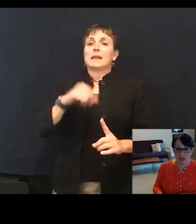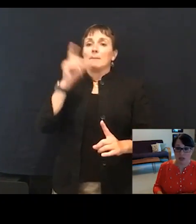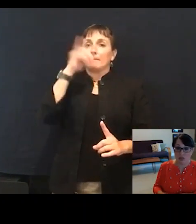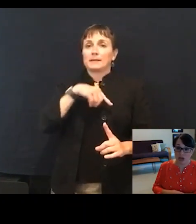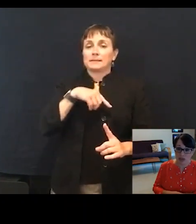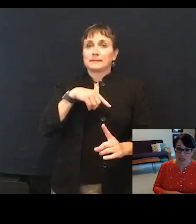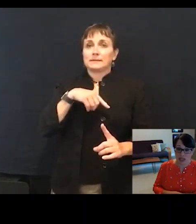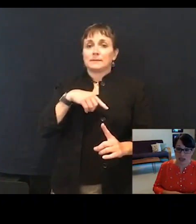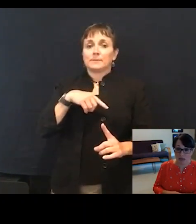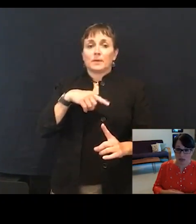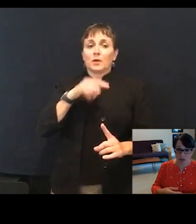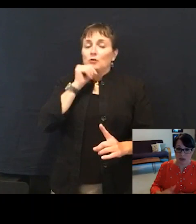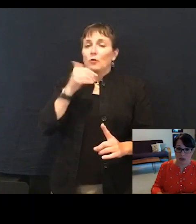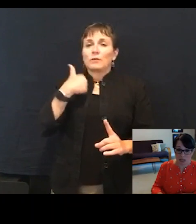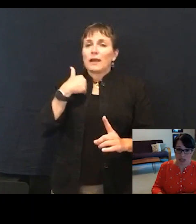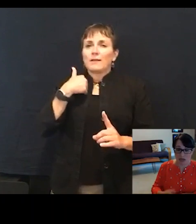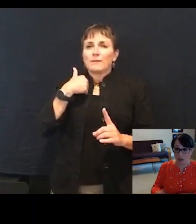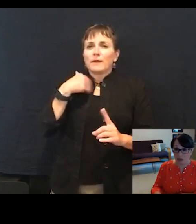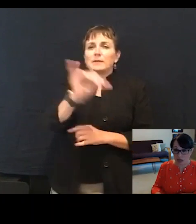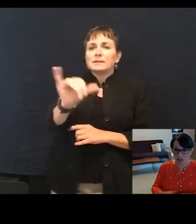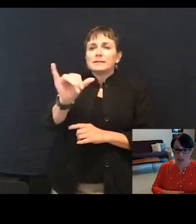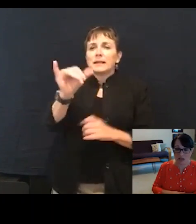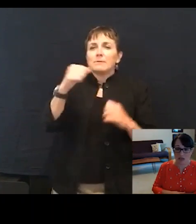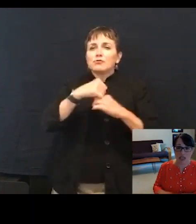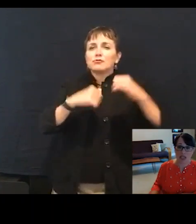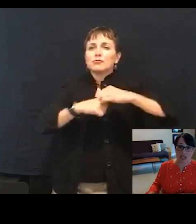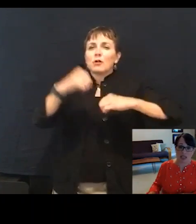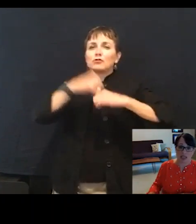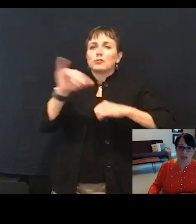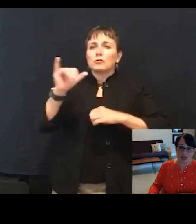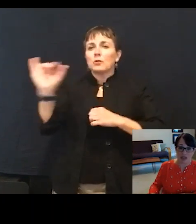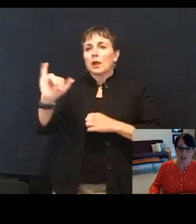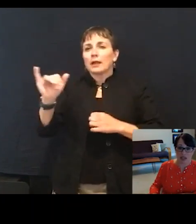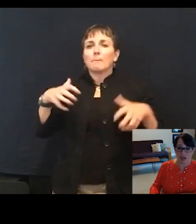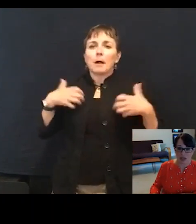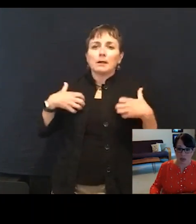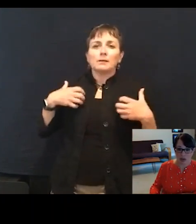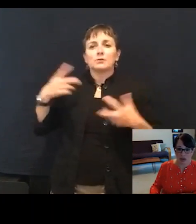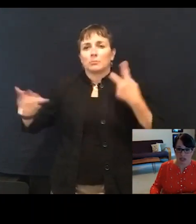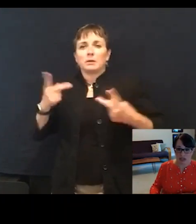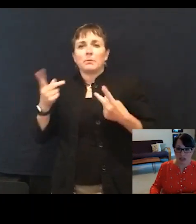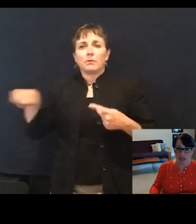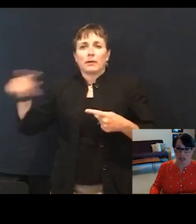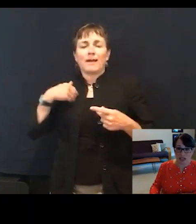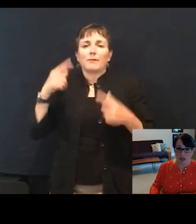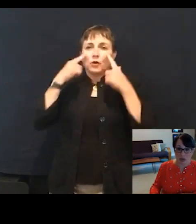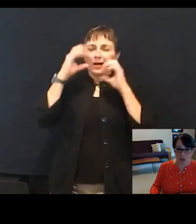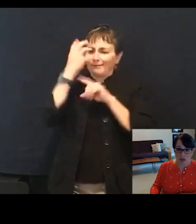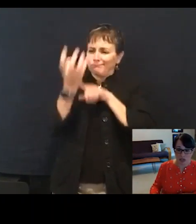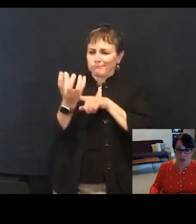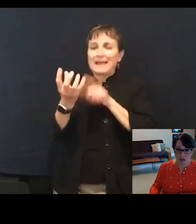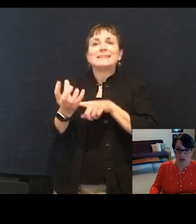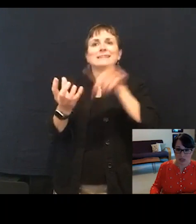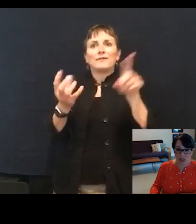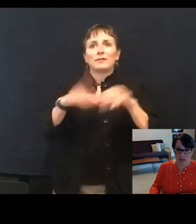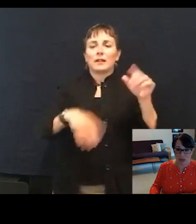that primates have, or that humans have, that monkeys have. And that is called a calycal process. And in orange here, you can see in the middle